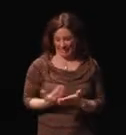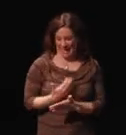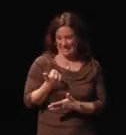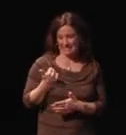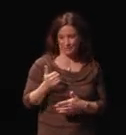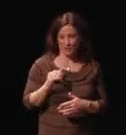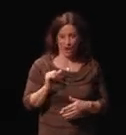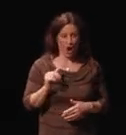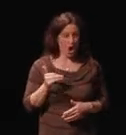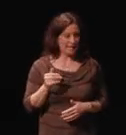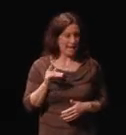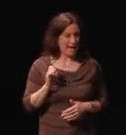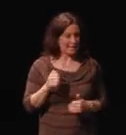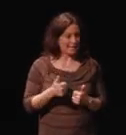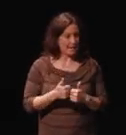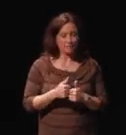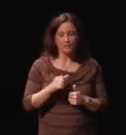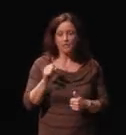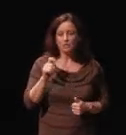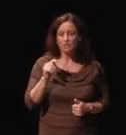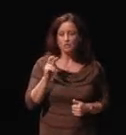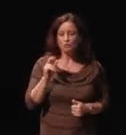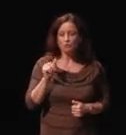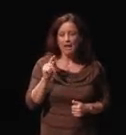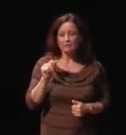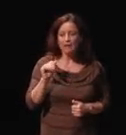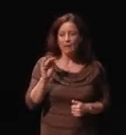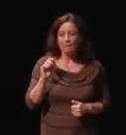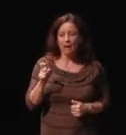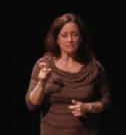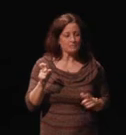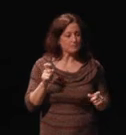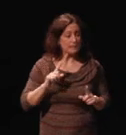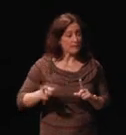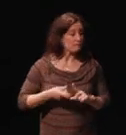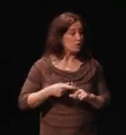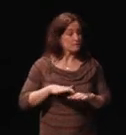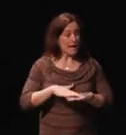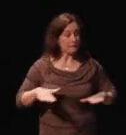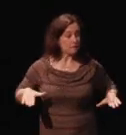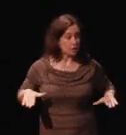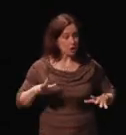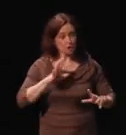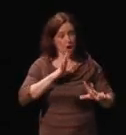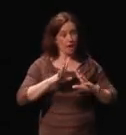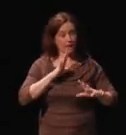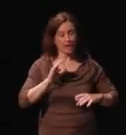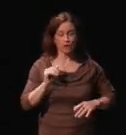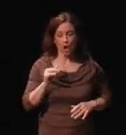the time. I think Stratovox he's playing, which is the first-ever talking arcade game,